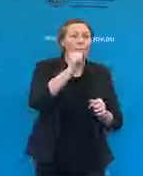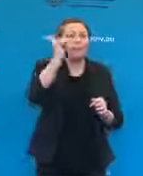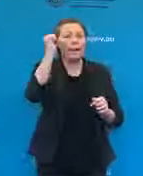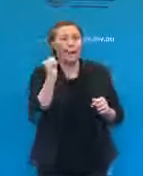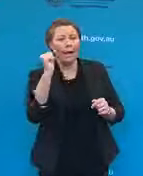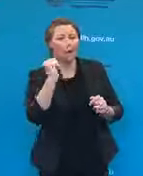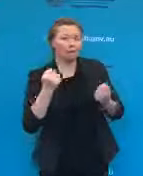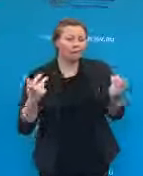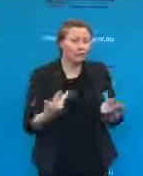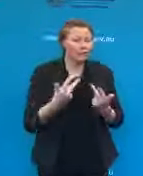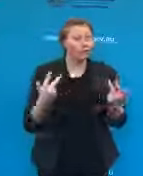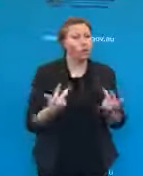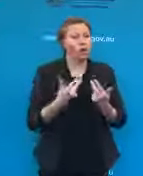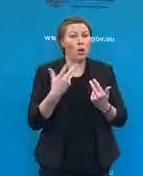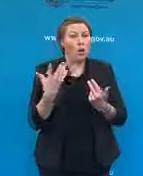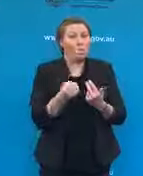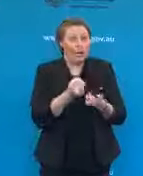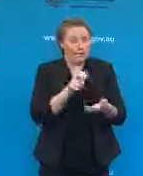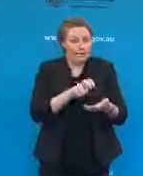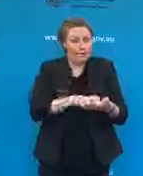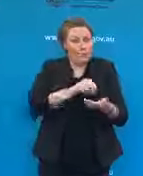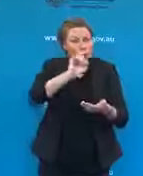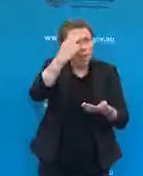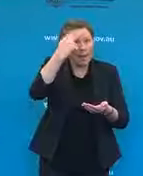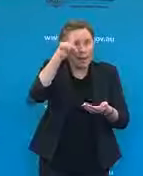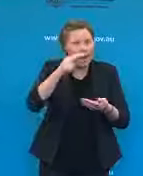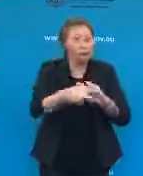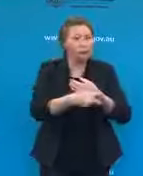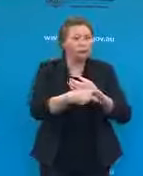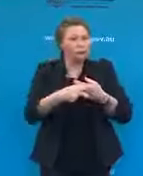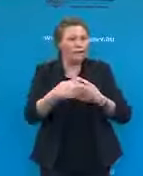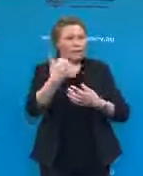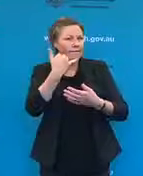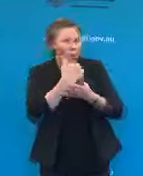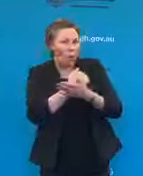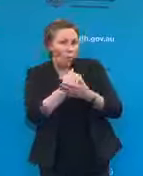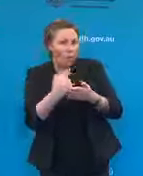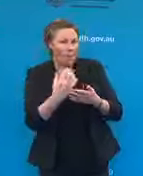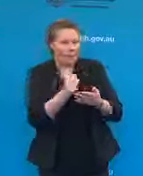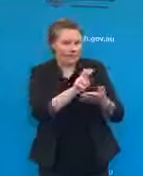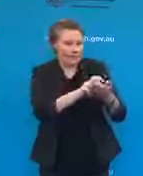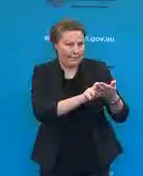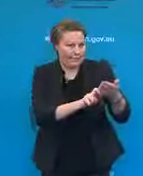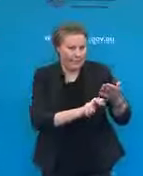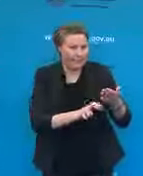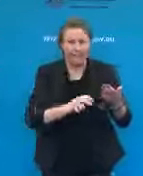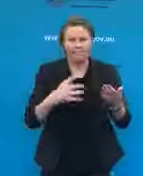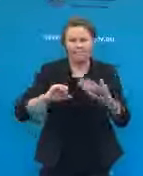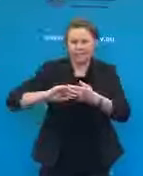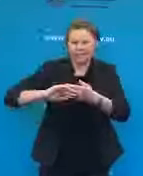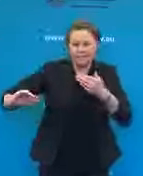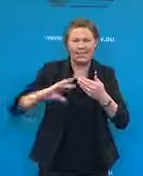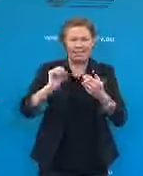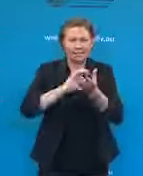sure your contact details are left. You've got to practice those personal distancing, you've got to practice those hygiene's, those concerns will be with us for